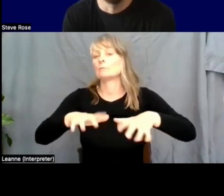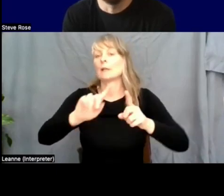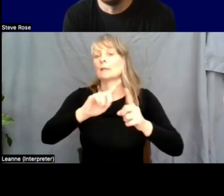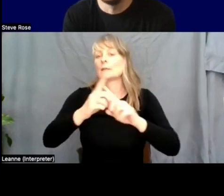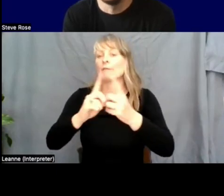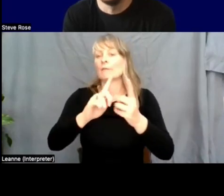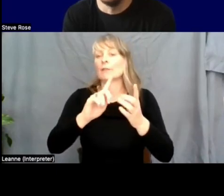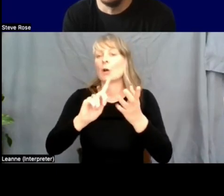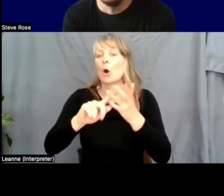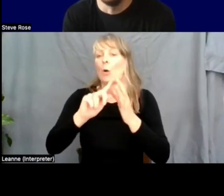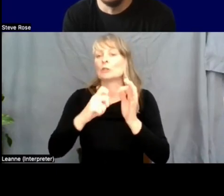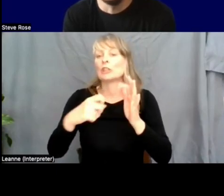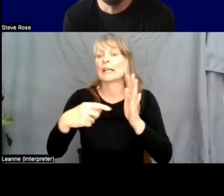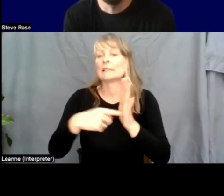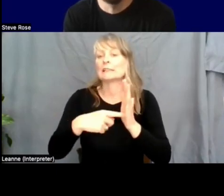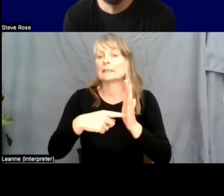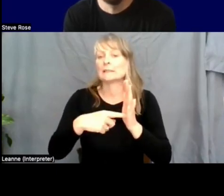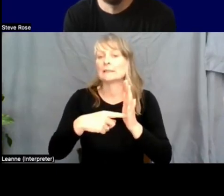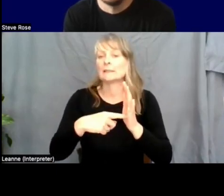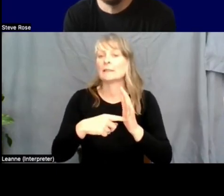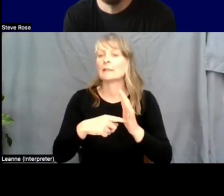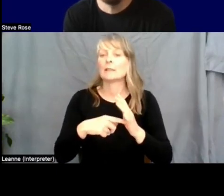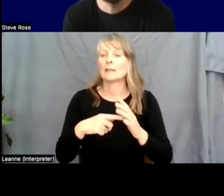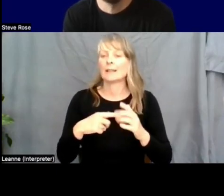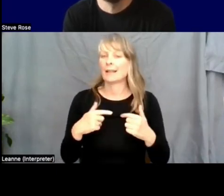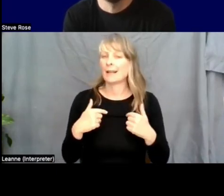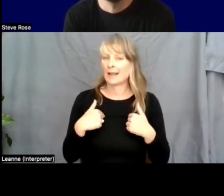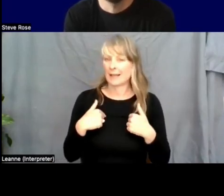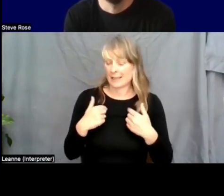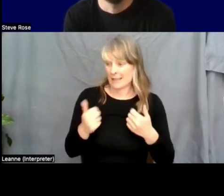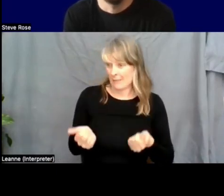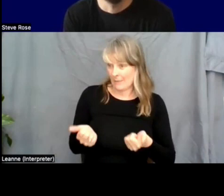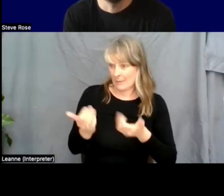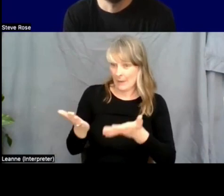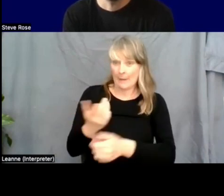because it's non controlling. It gives the power and control to the child and